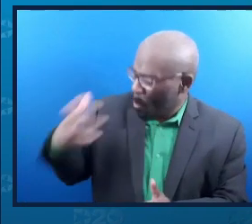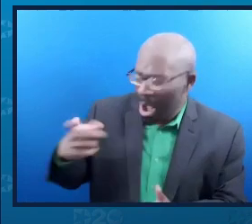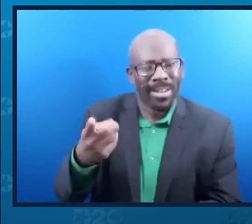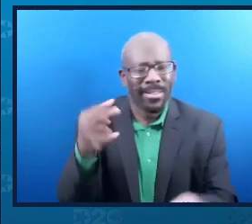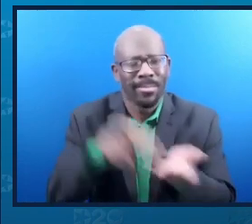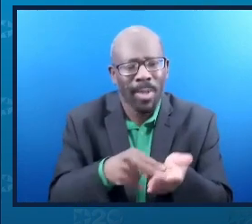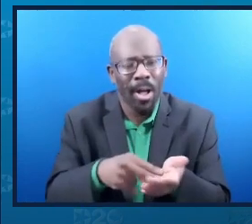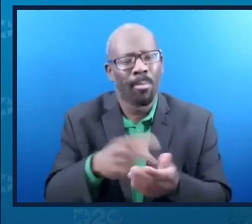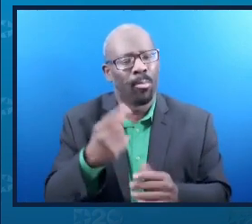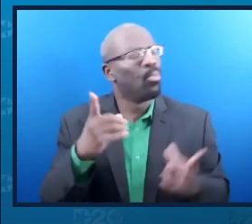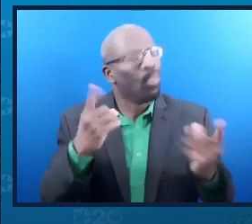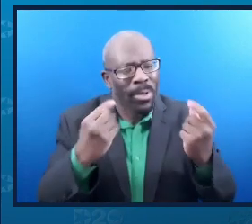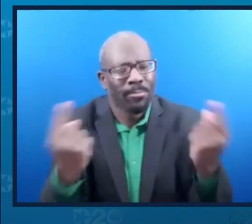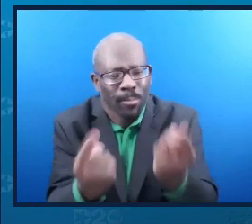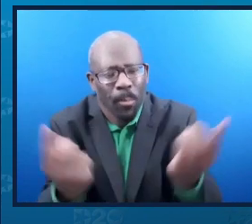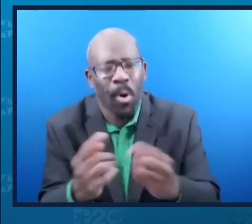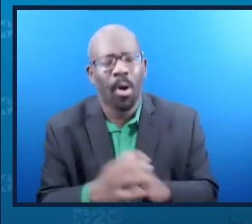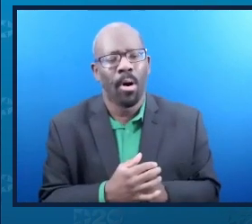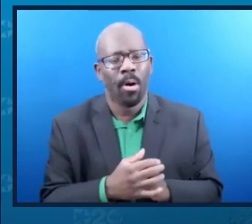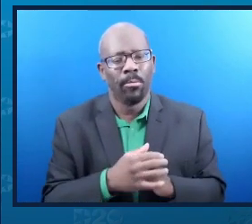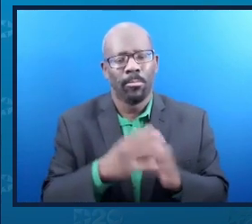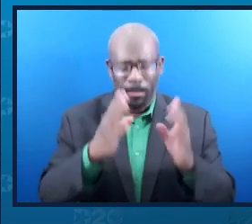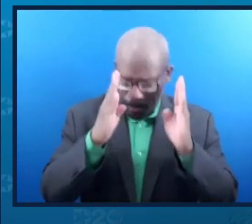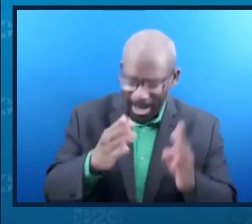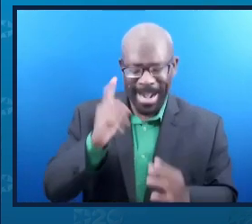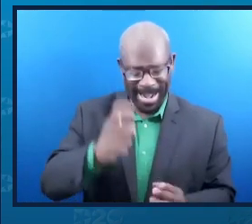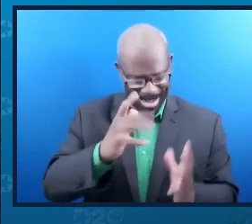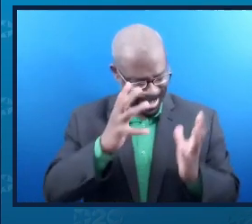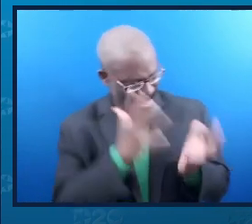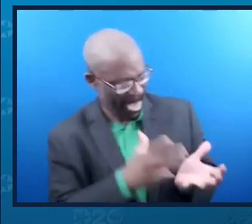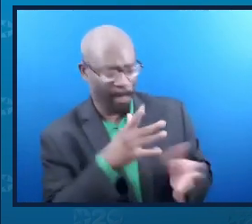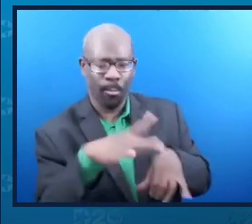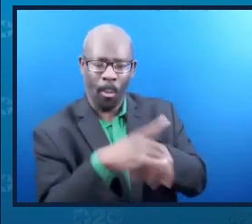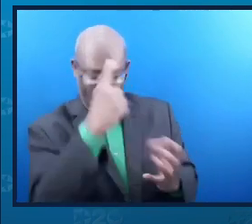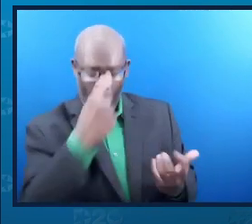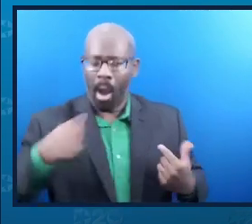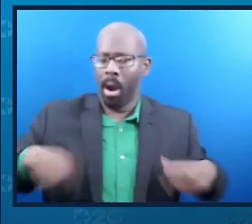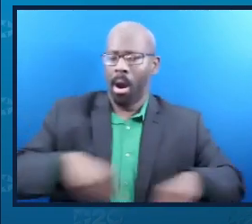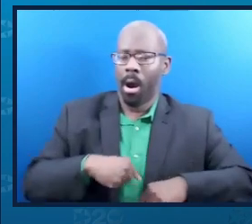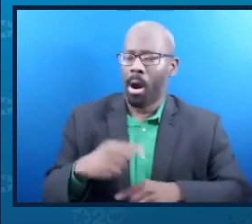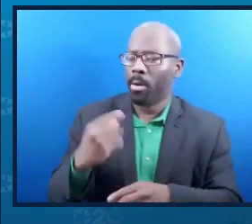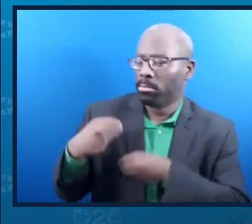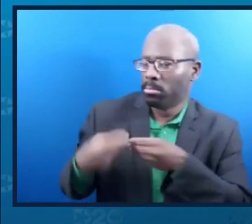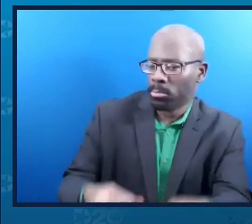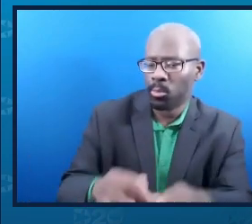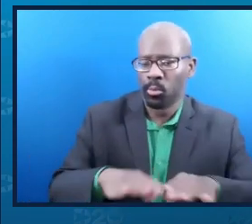CHANGE LEGISLATIONS EVER WRITTEN WAS BAY SENATOR FROM DELAWARE.